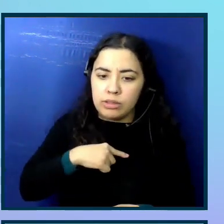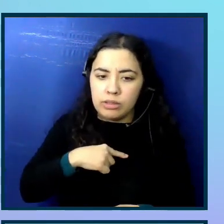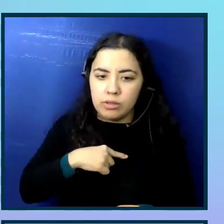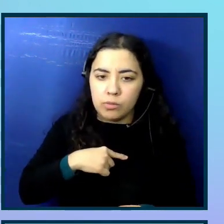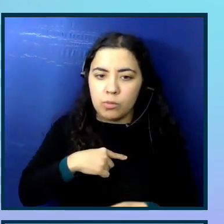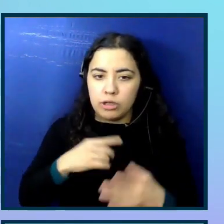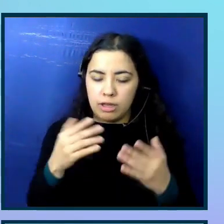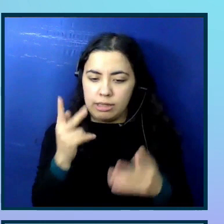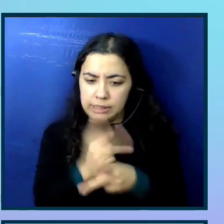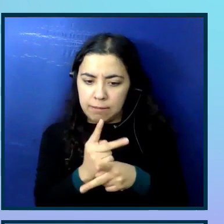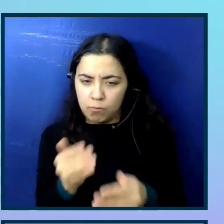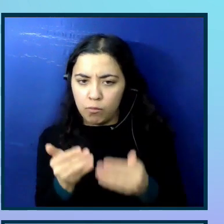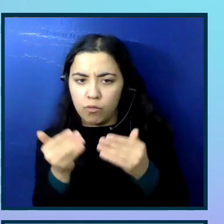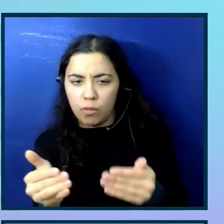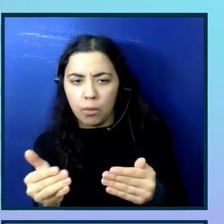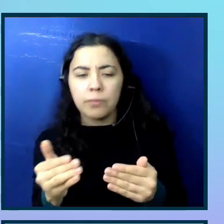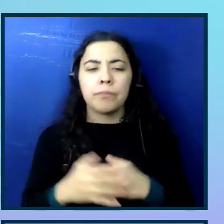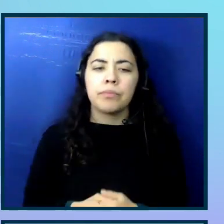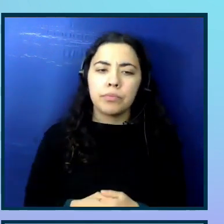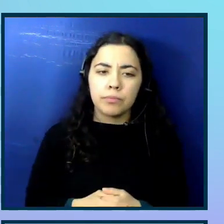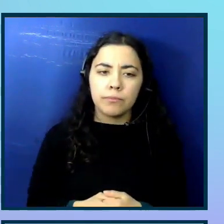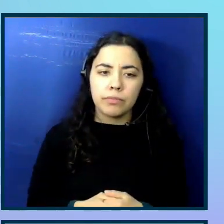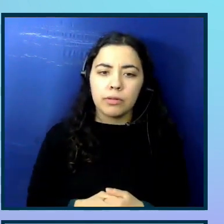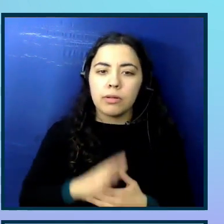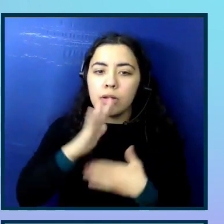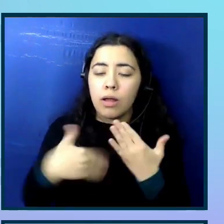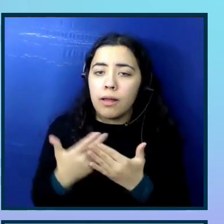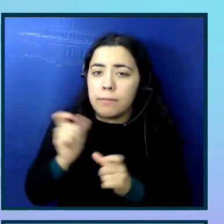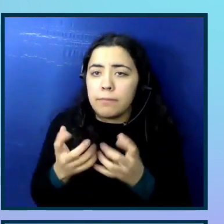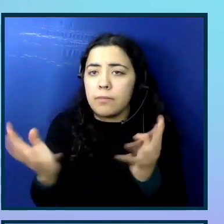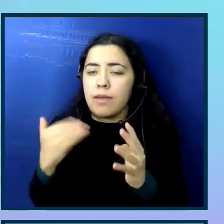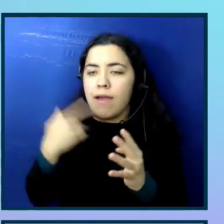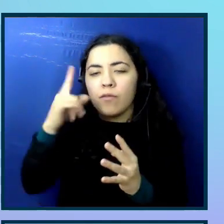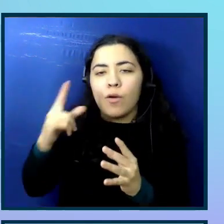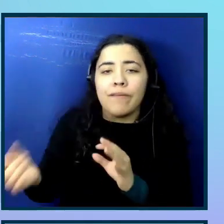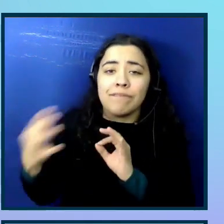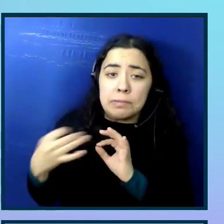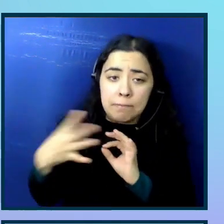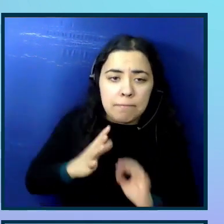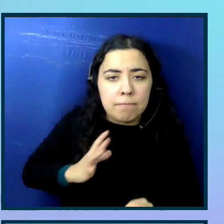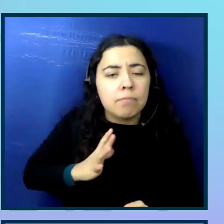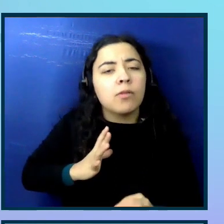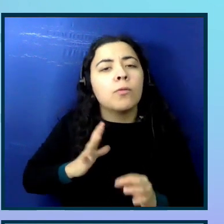So we share these with all of our different parties for feedback. We involve accessibility, informal reviews.